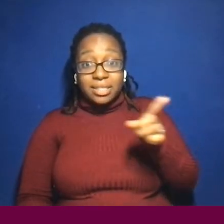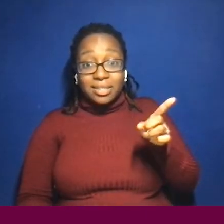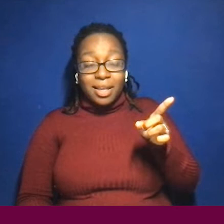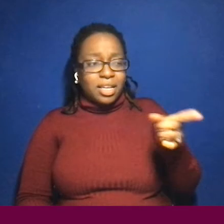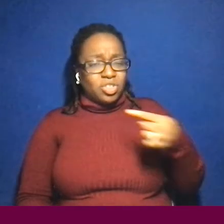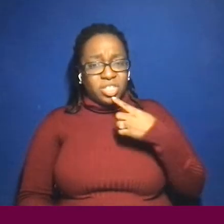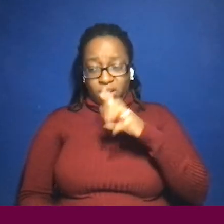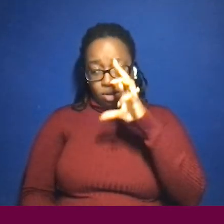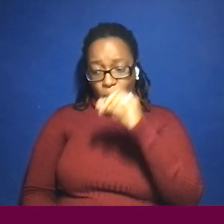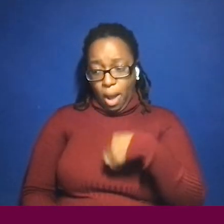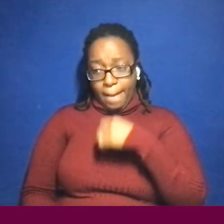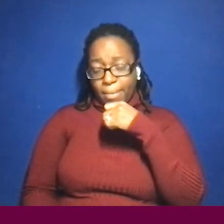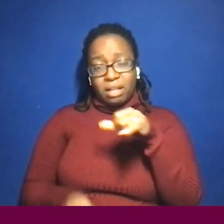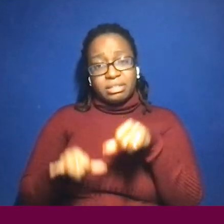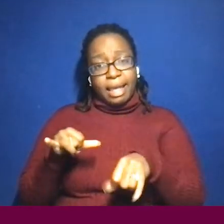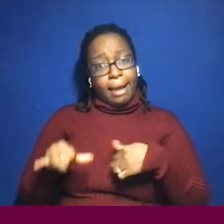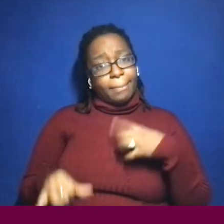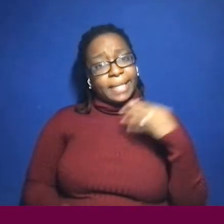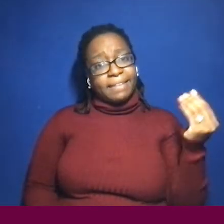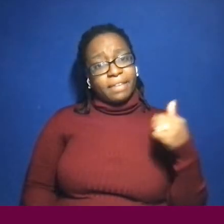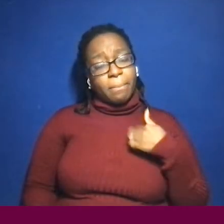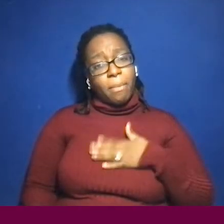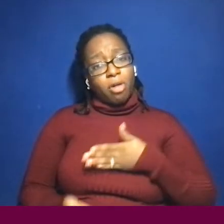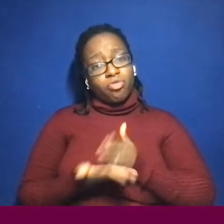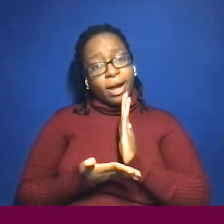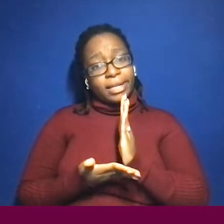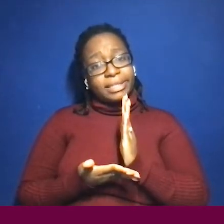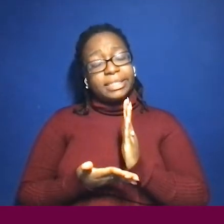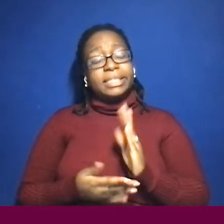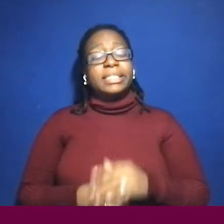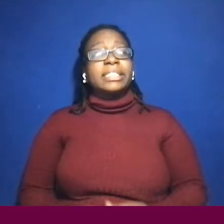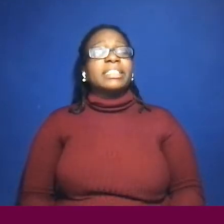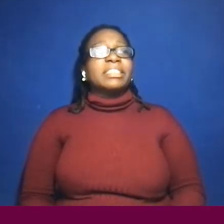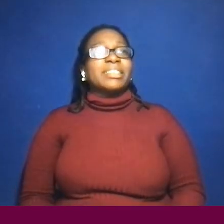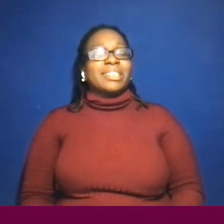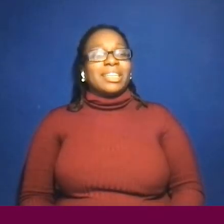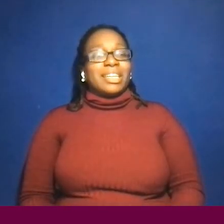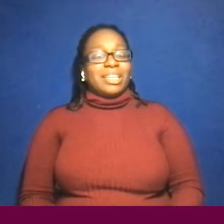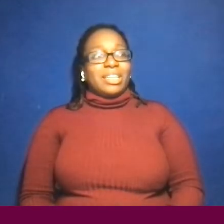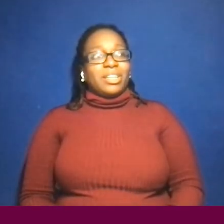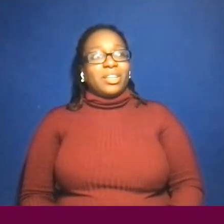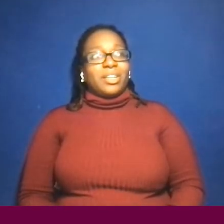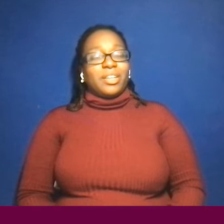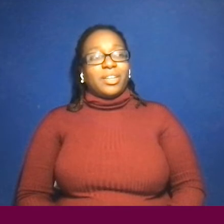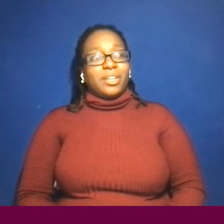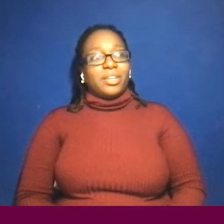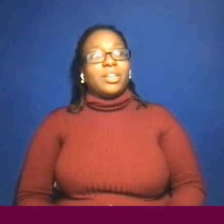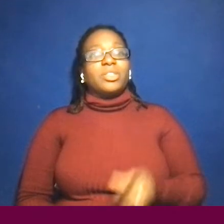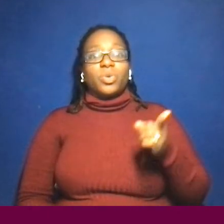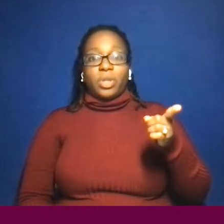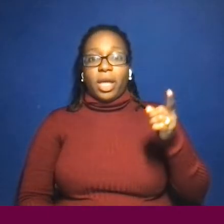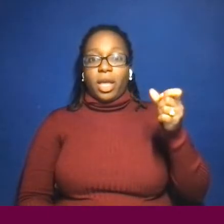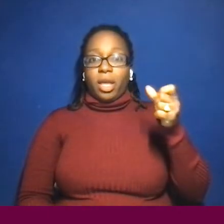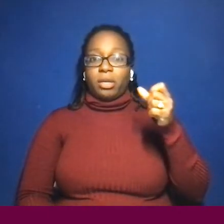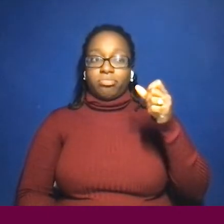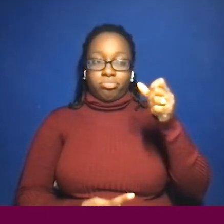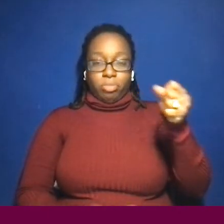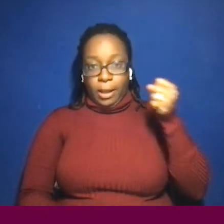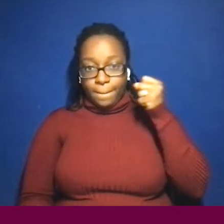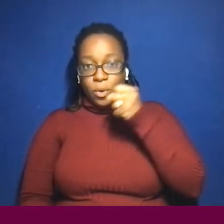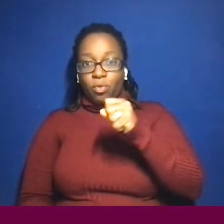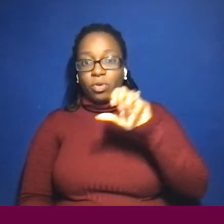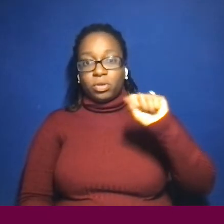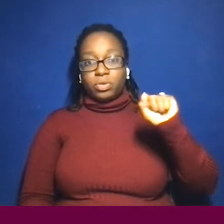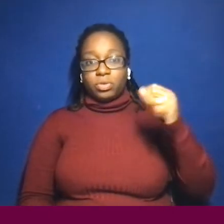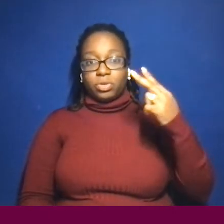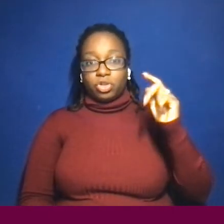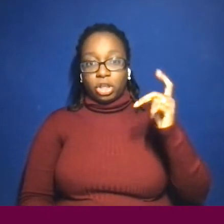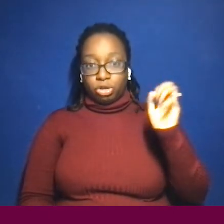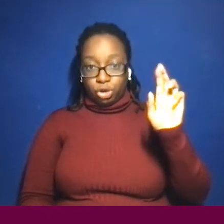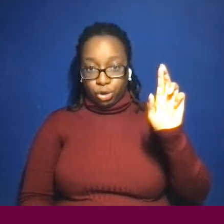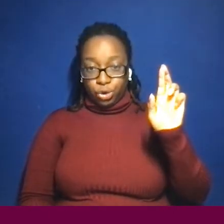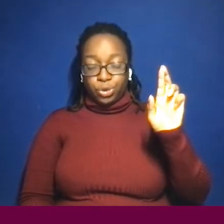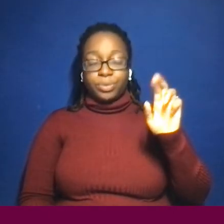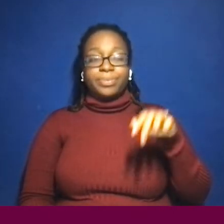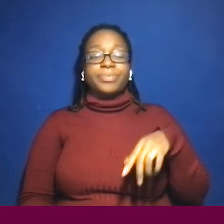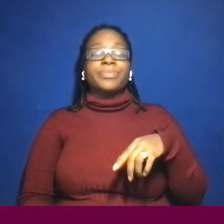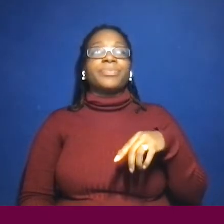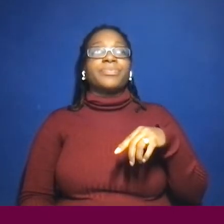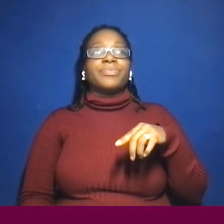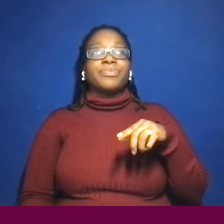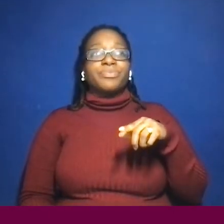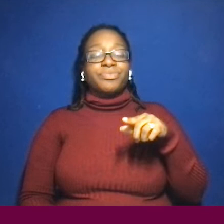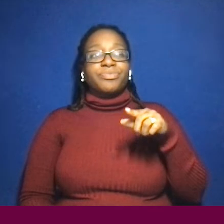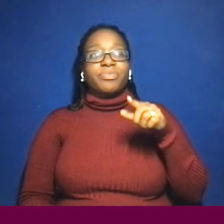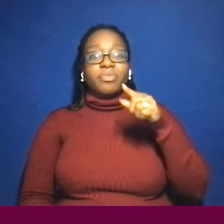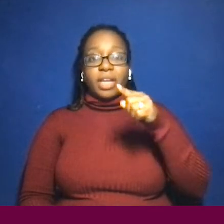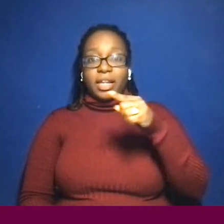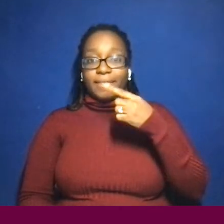And she ended up in a shelter. And very fortunately, connected with some folks,